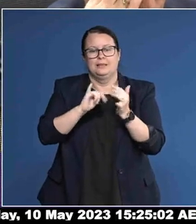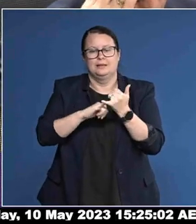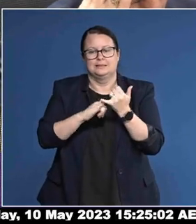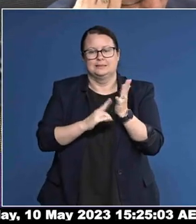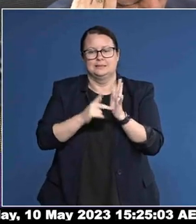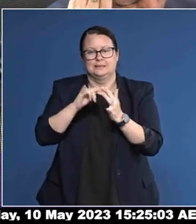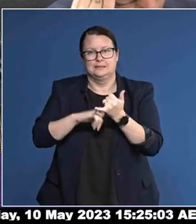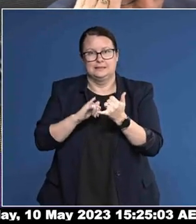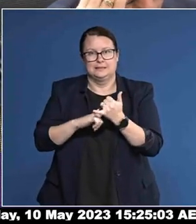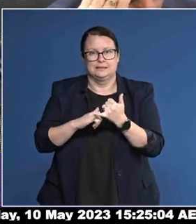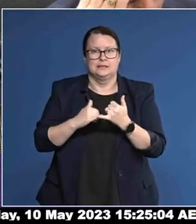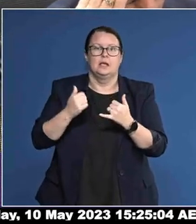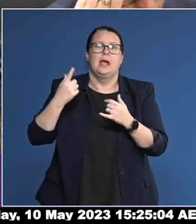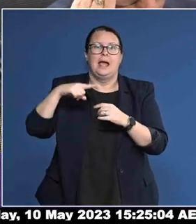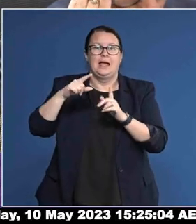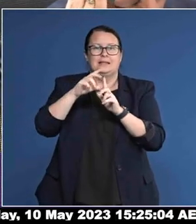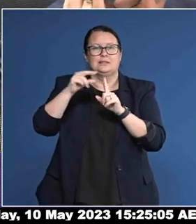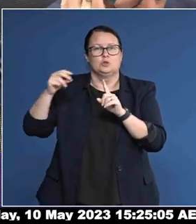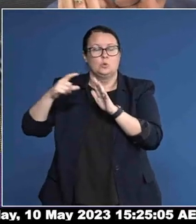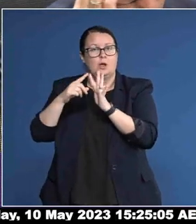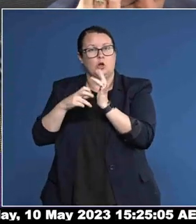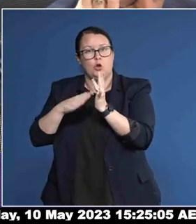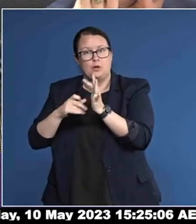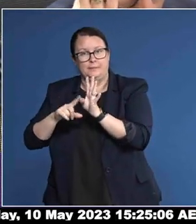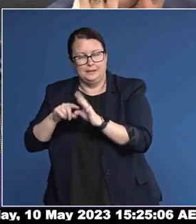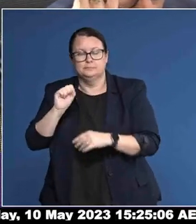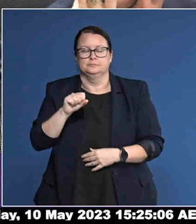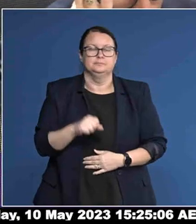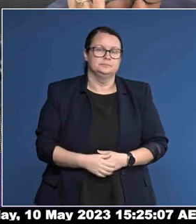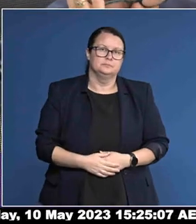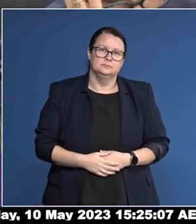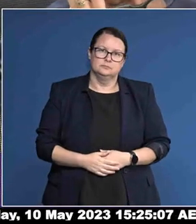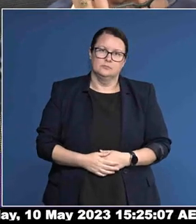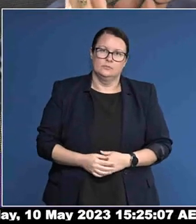Yes, I am. MS EASTMAN: You prepared a statement in relation to this case study on